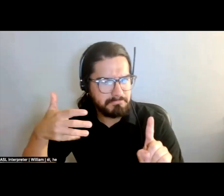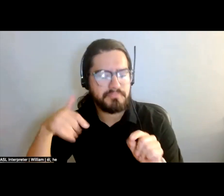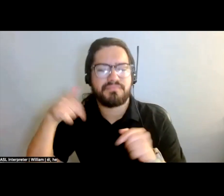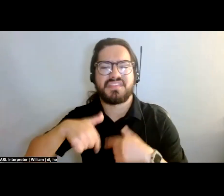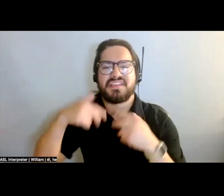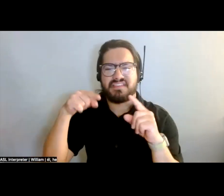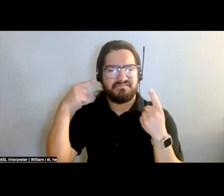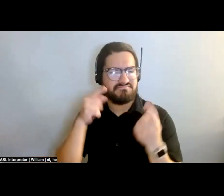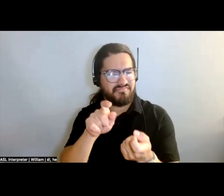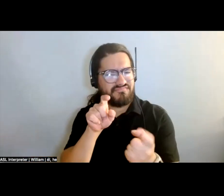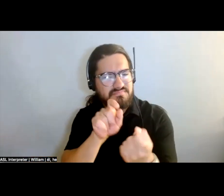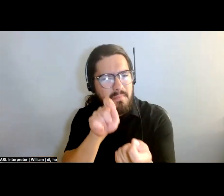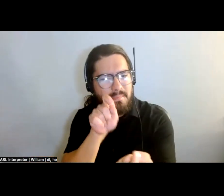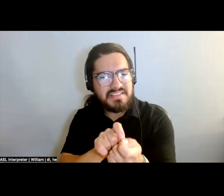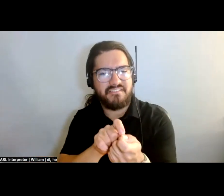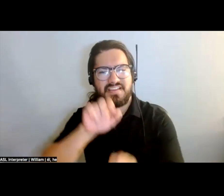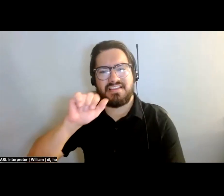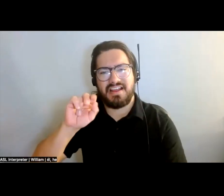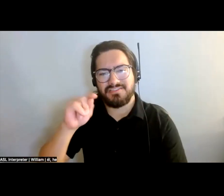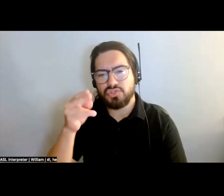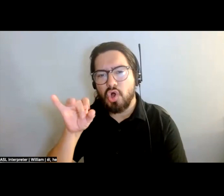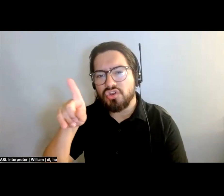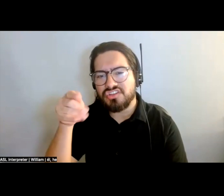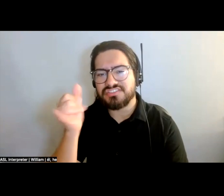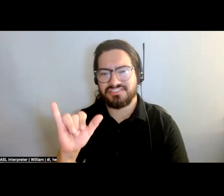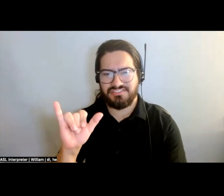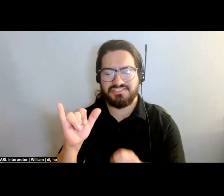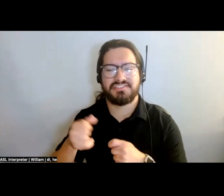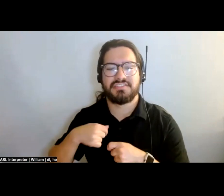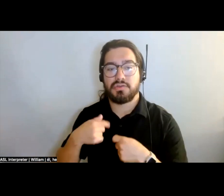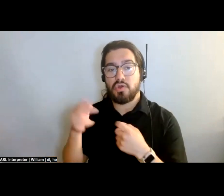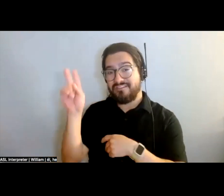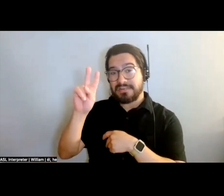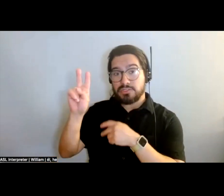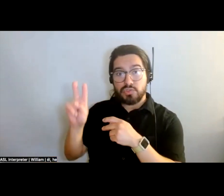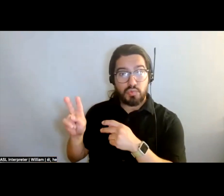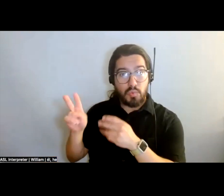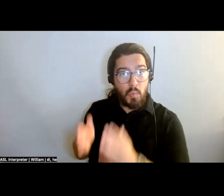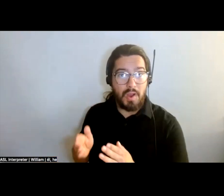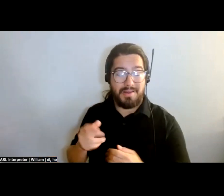It's an anthology of Venezuelan poets who are living in Chile, or who lived in Chile